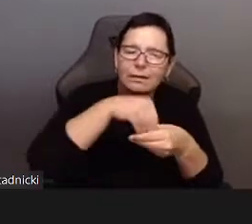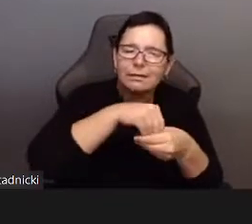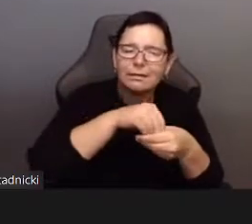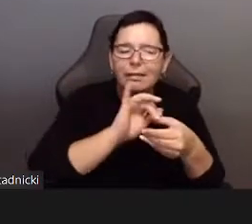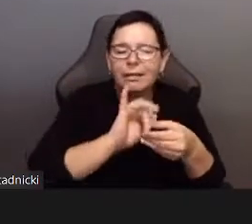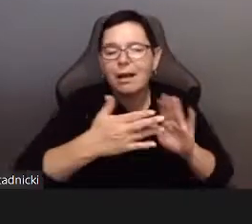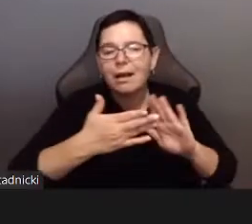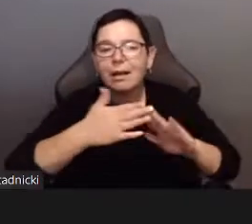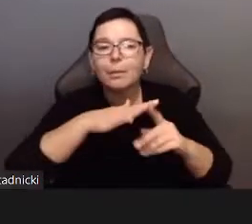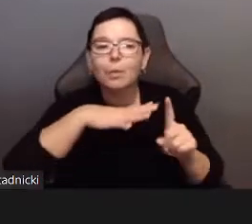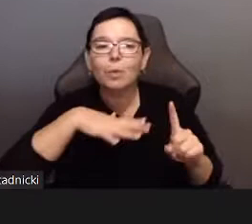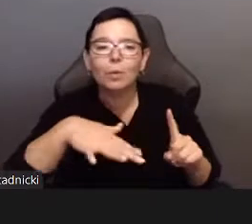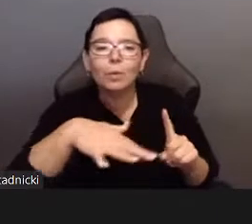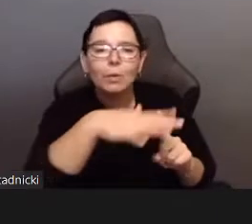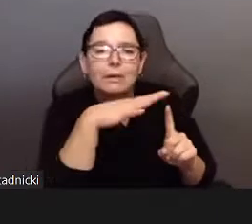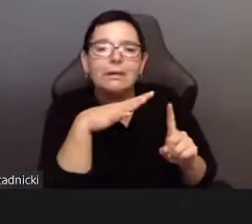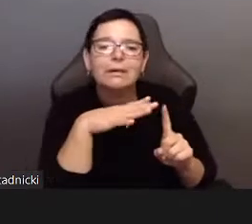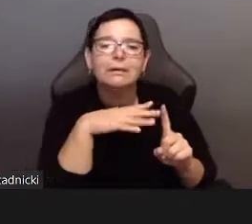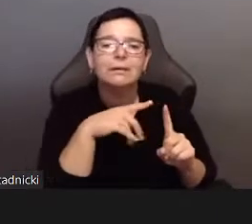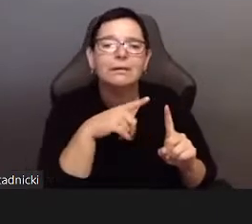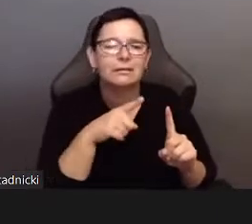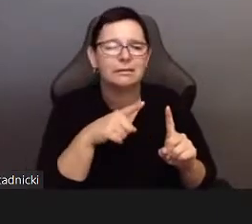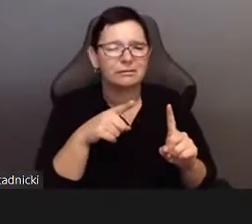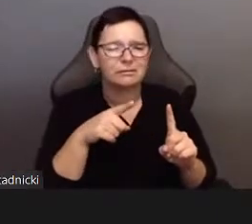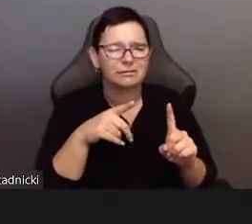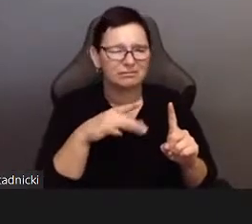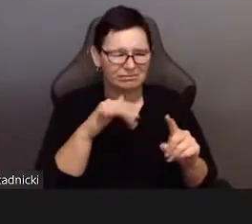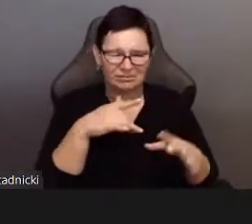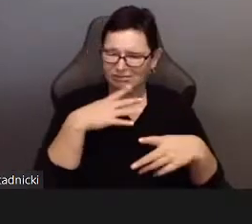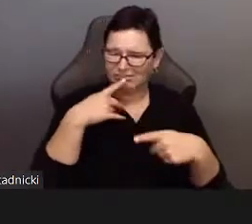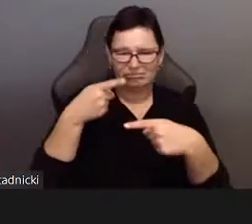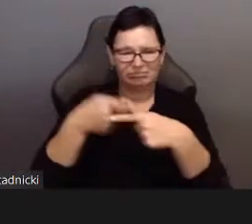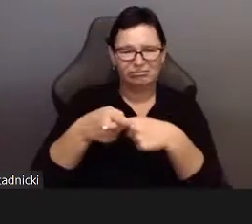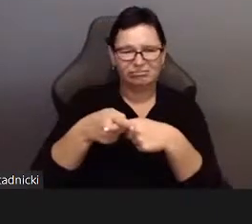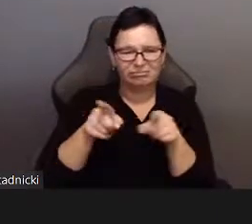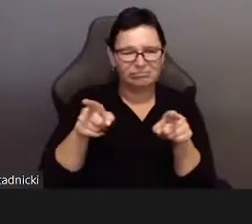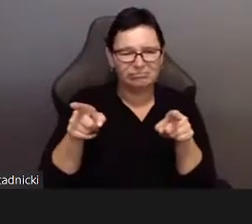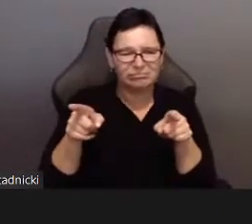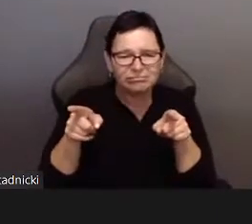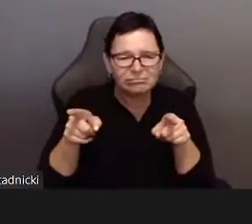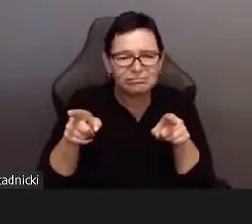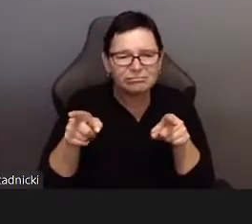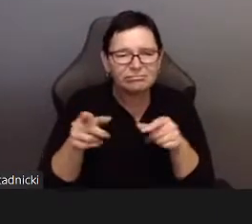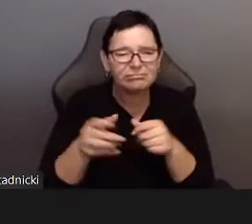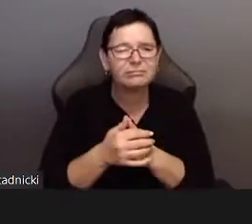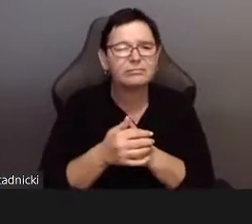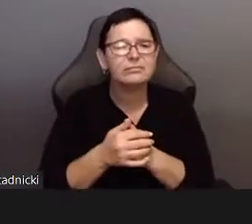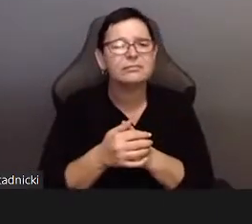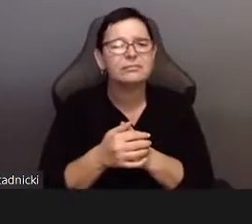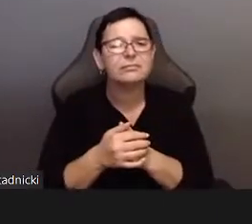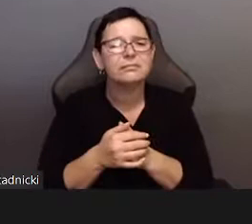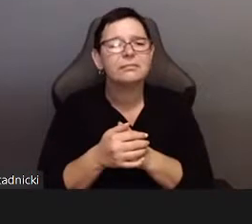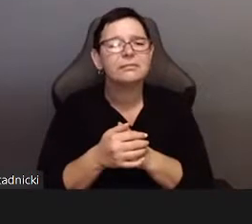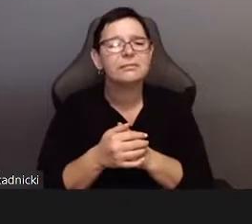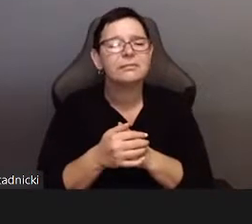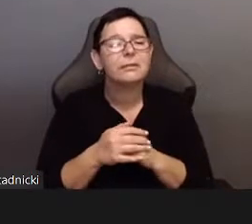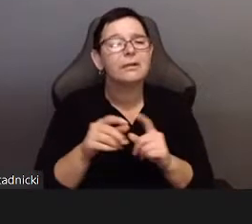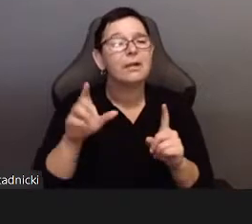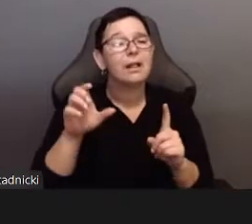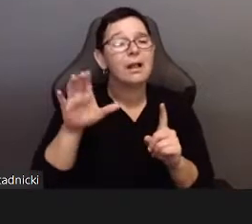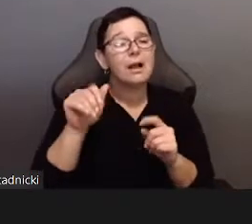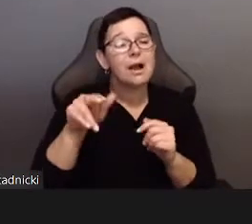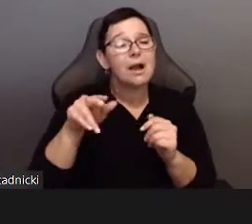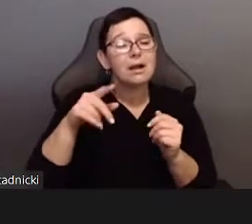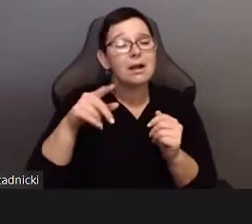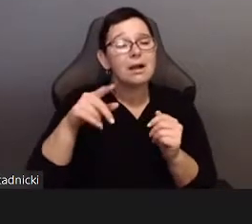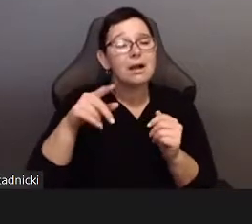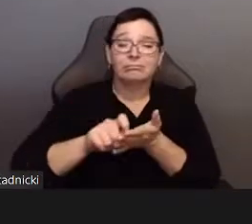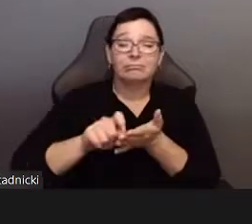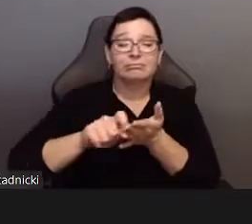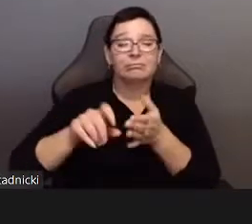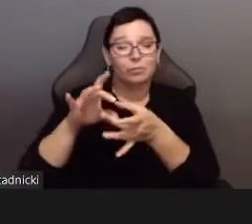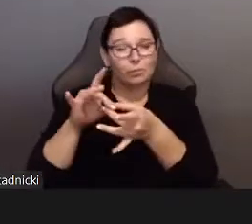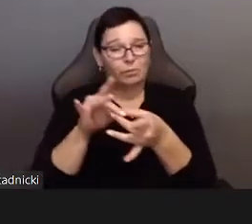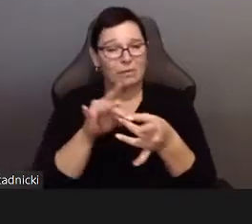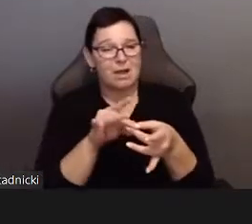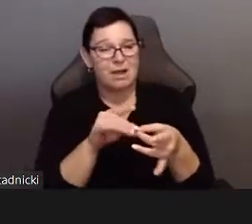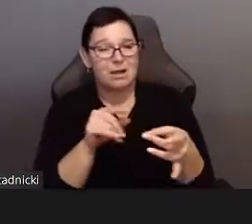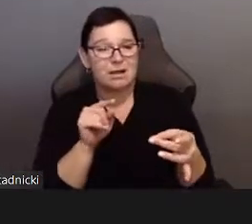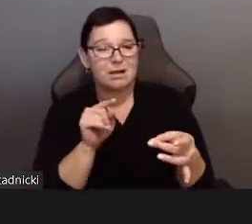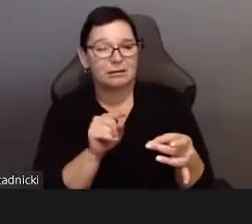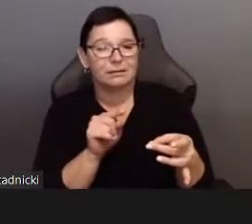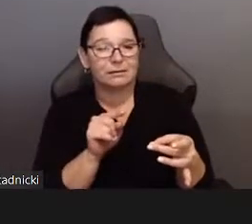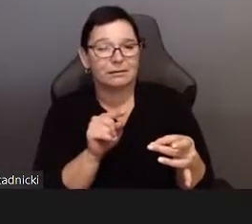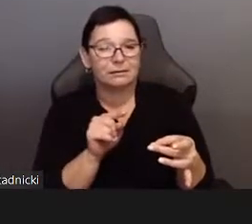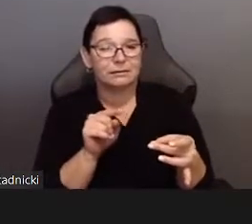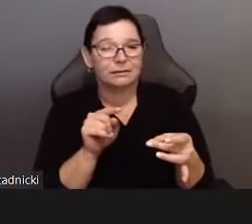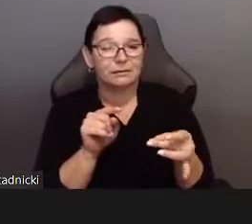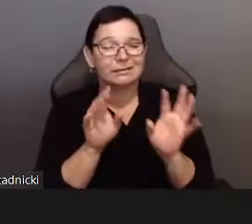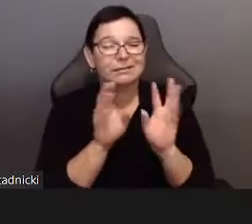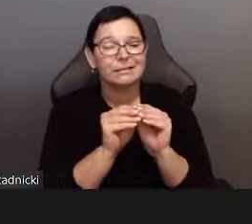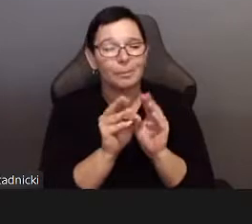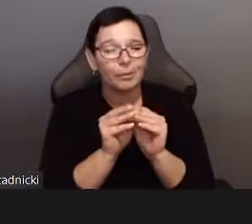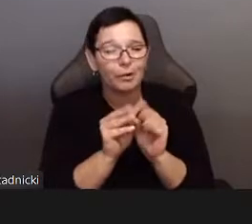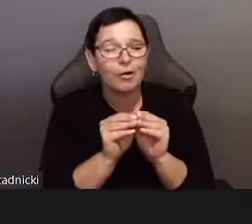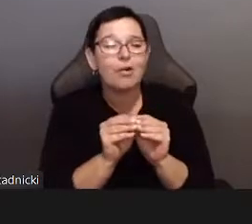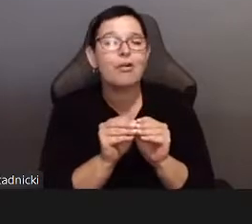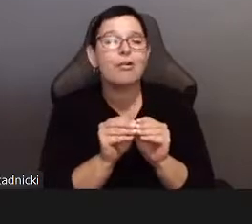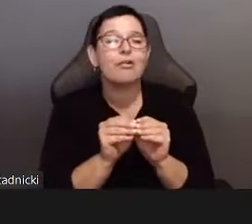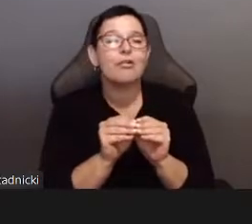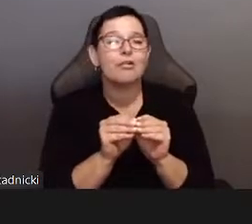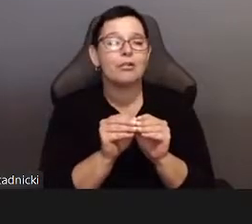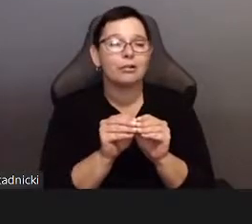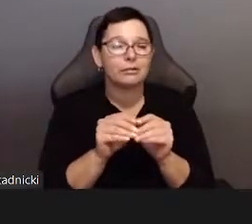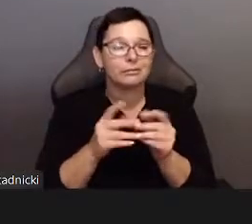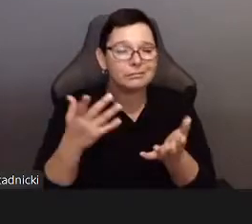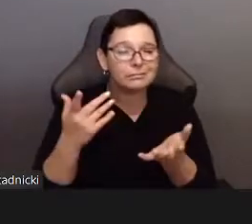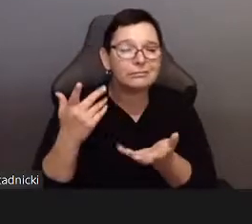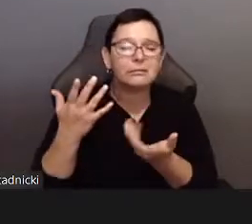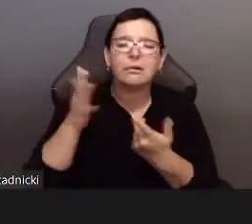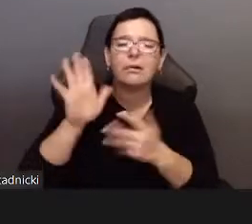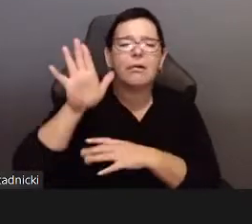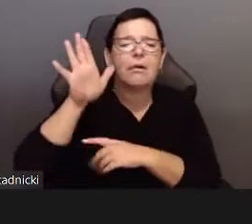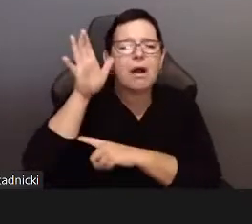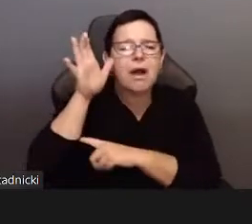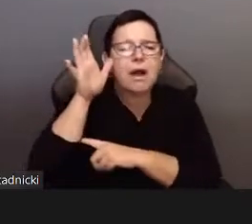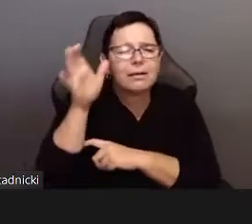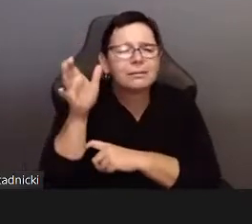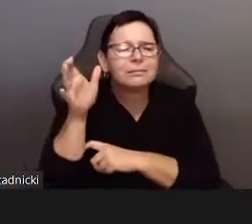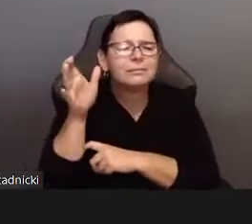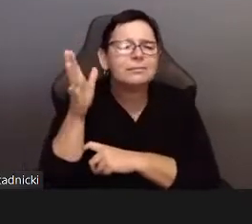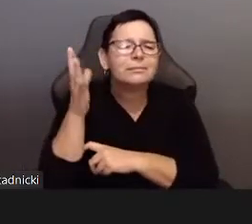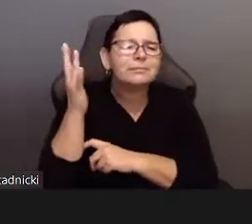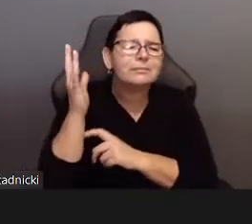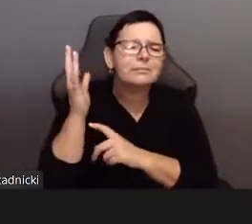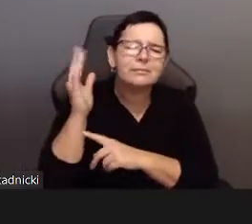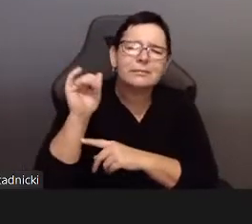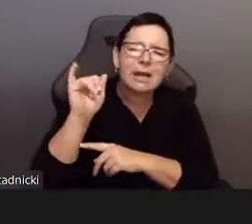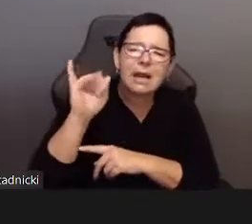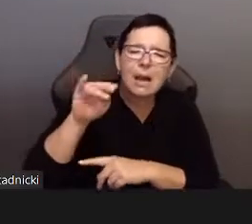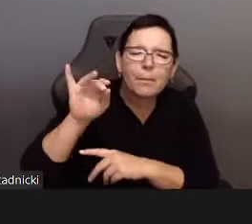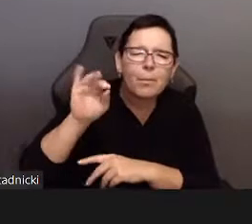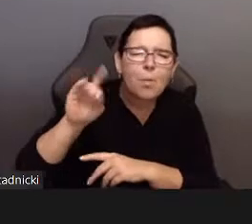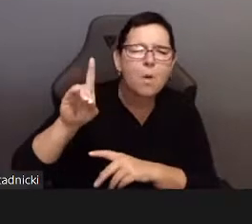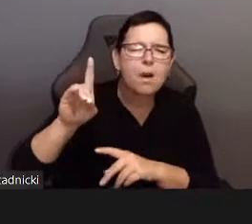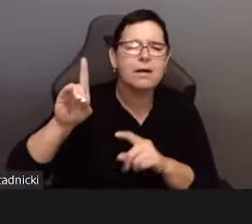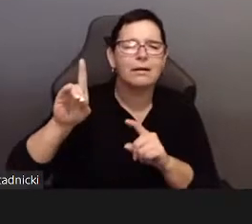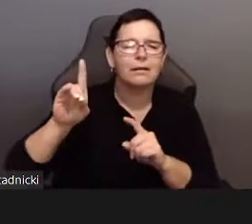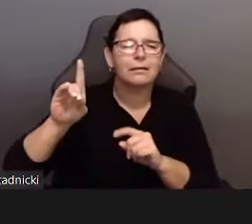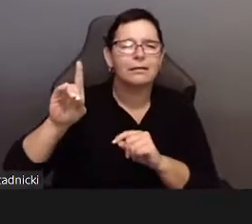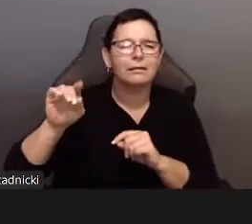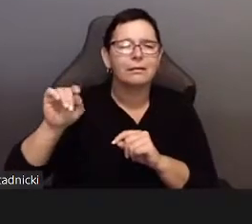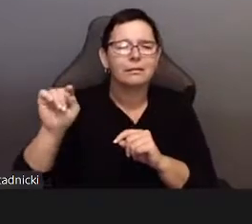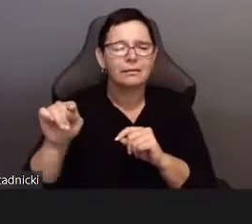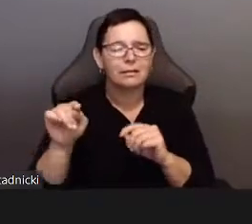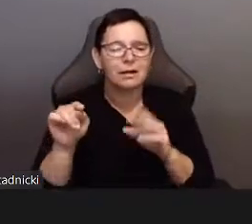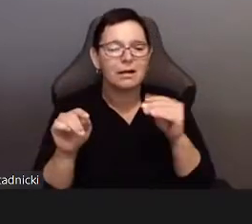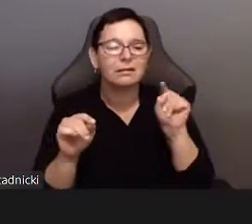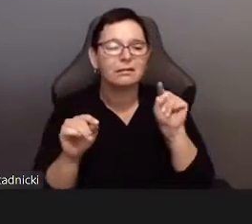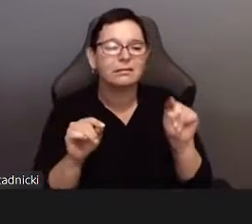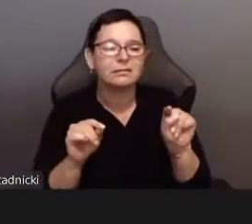To do this, I would like to attend ot he sacrificial ethic Bersani identifies in sex